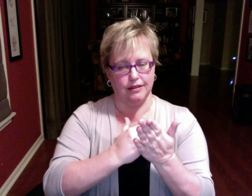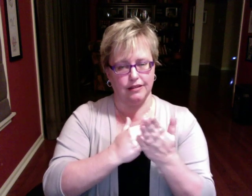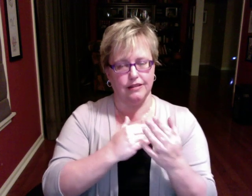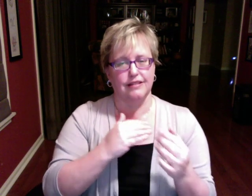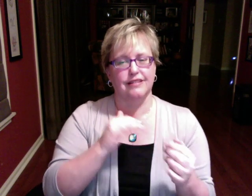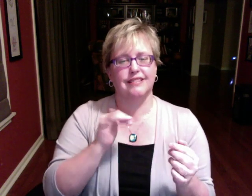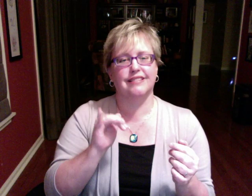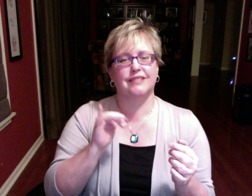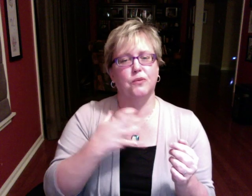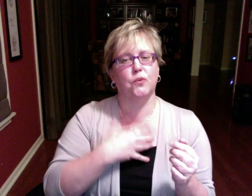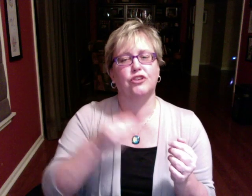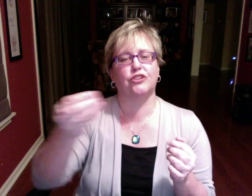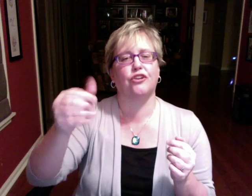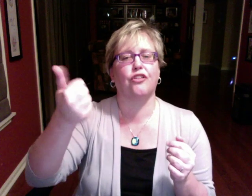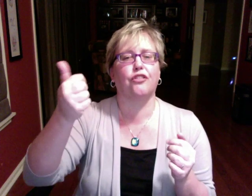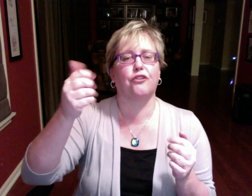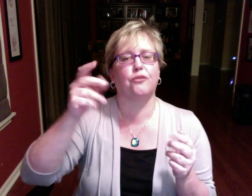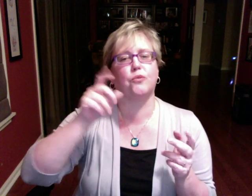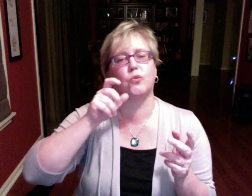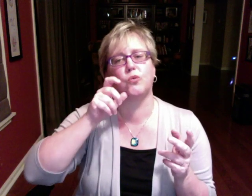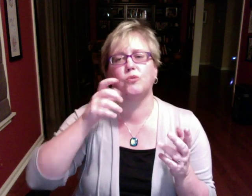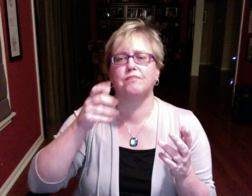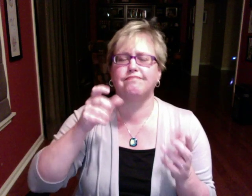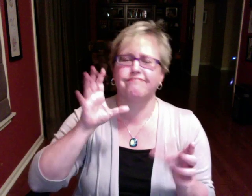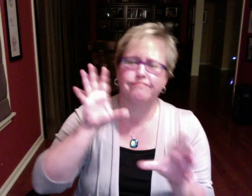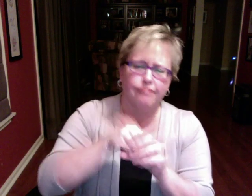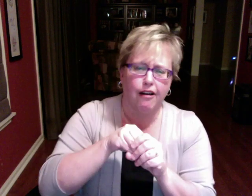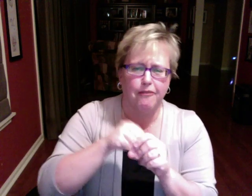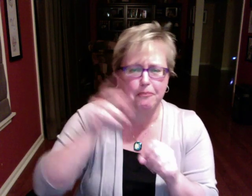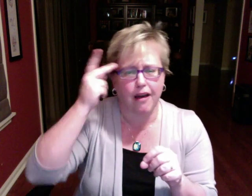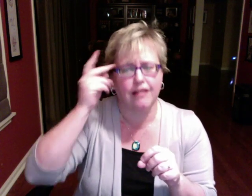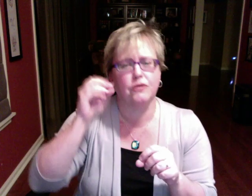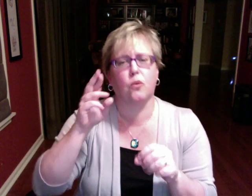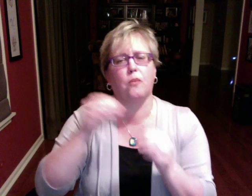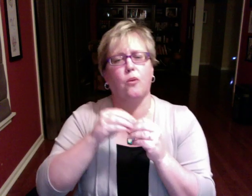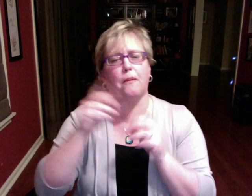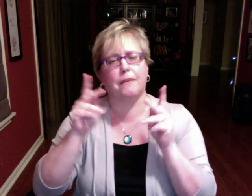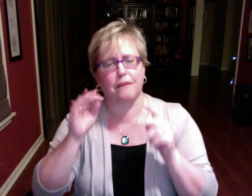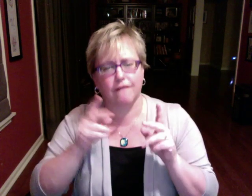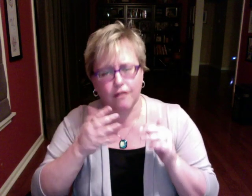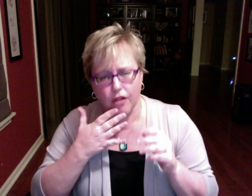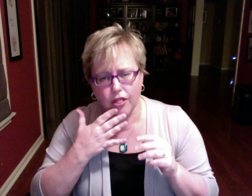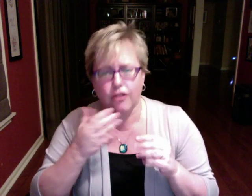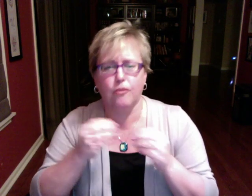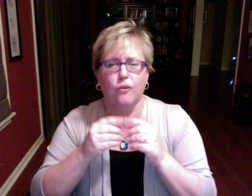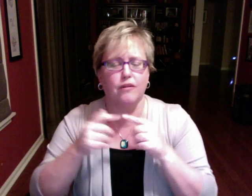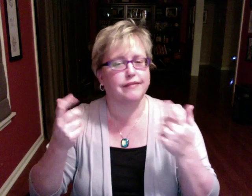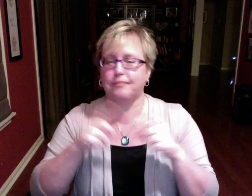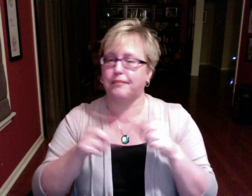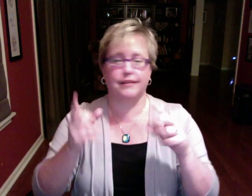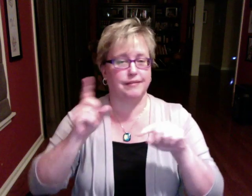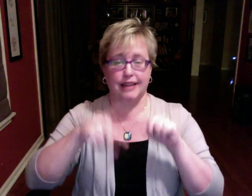I wish I could give my tickets to another Deaf person who is more politically active. Or to a Person of Color. But it wasn’t possible.